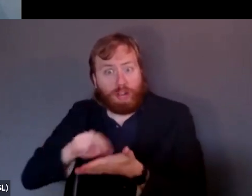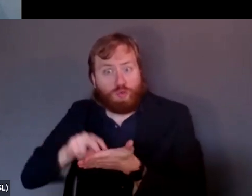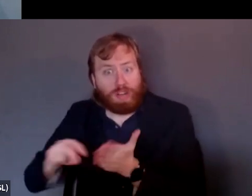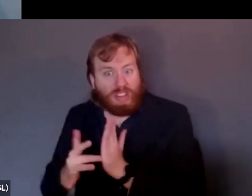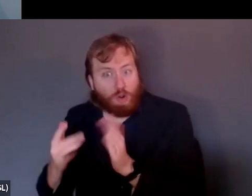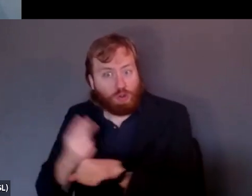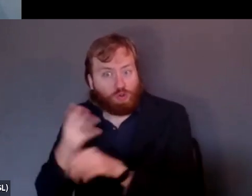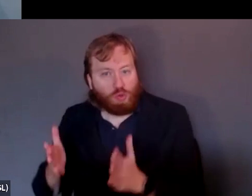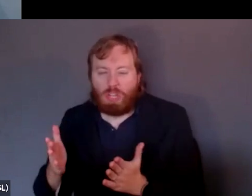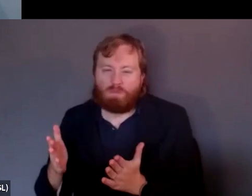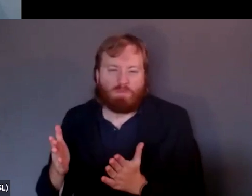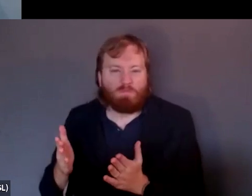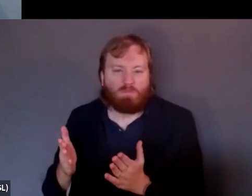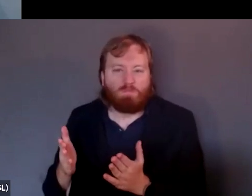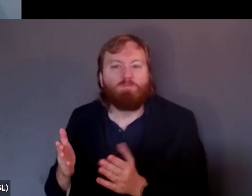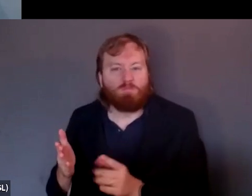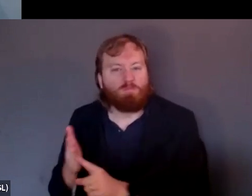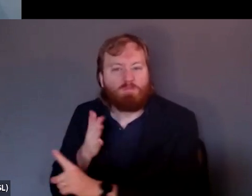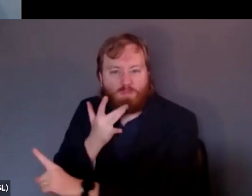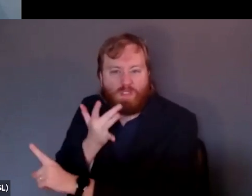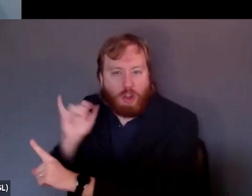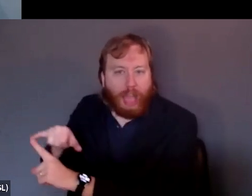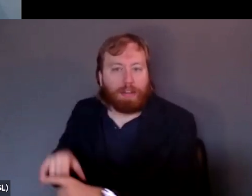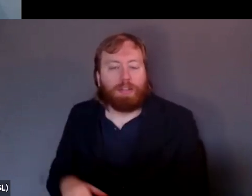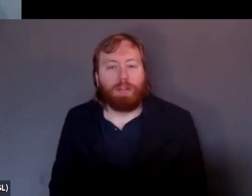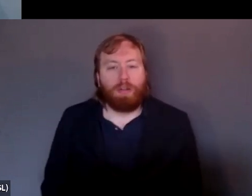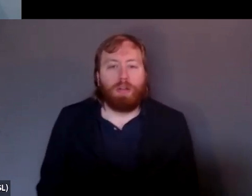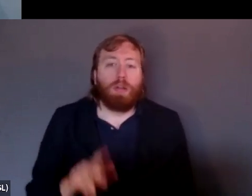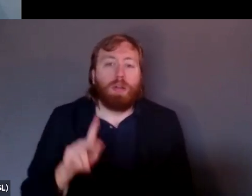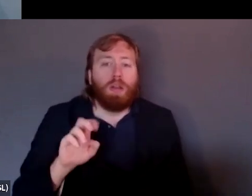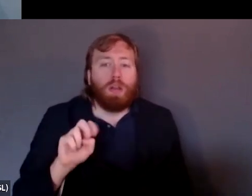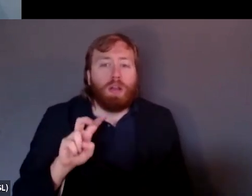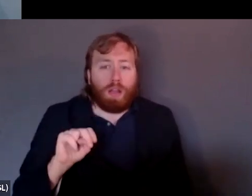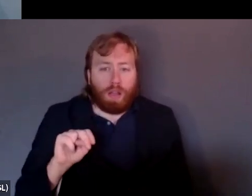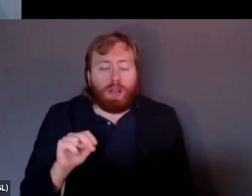with the client and amongst our team of ways to make them more accessible.